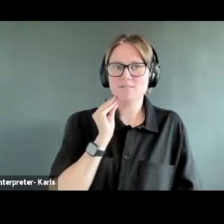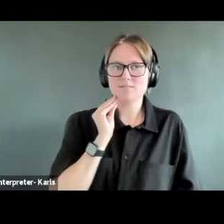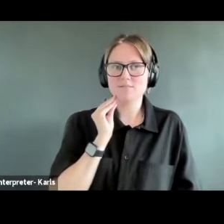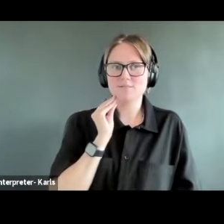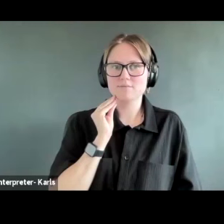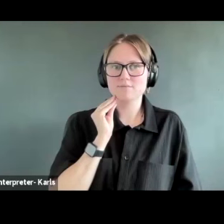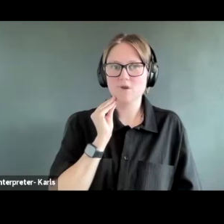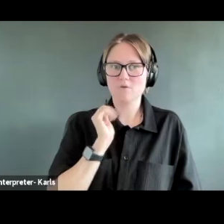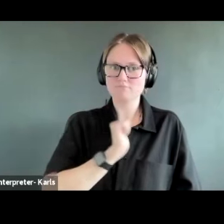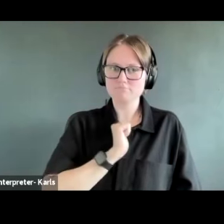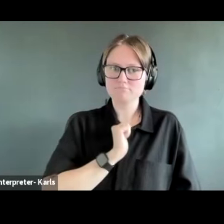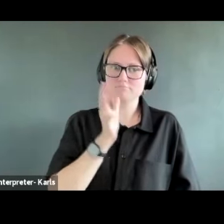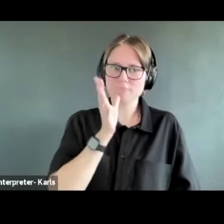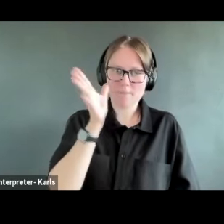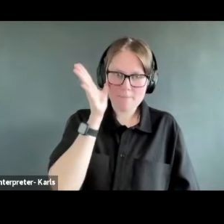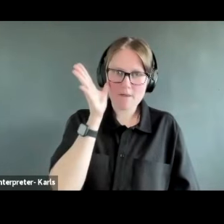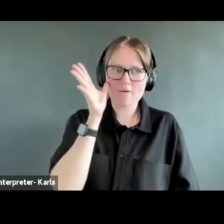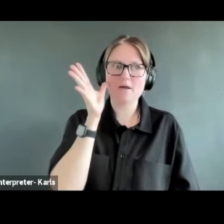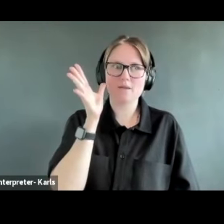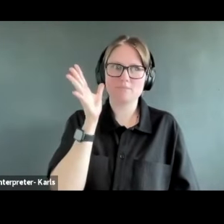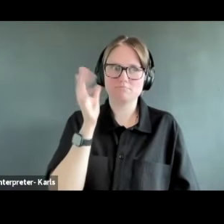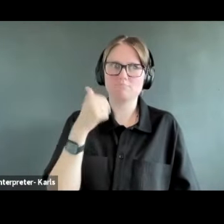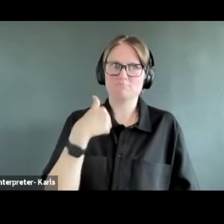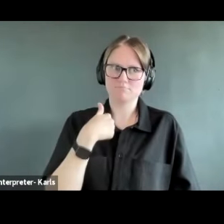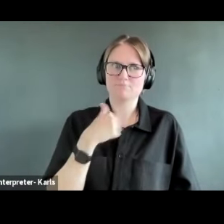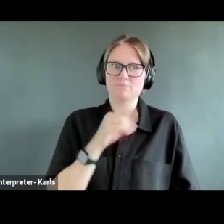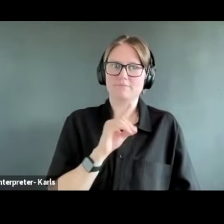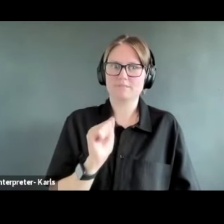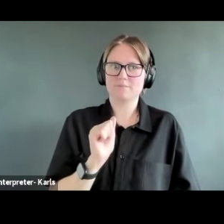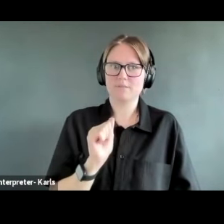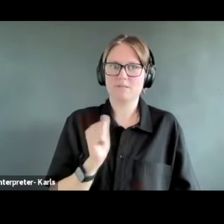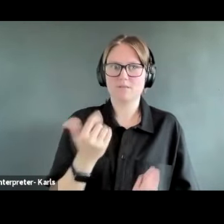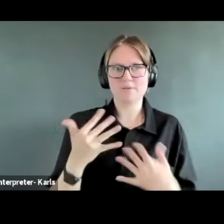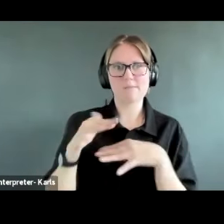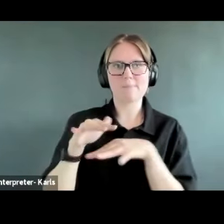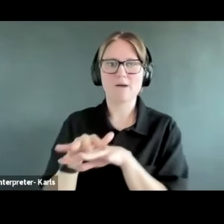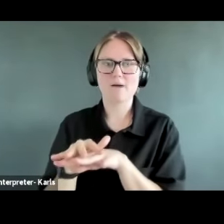a parent with a disability and also like just being